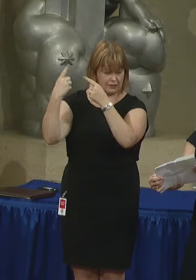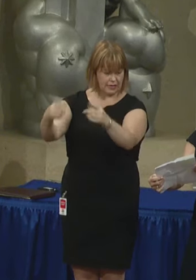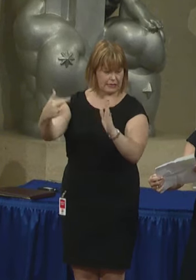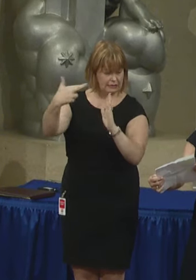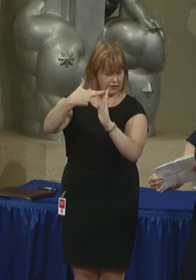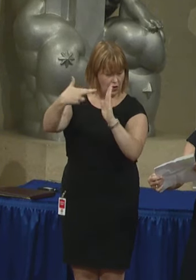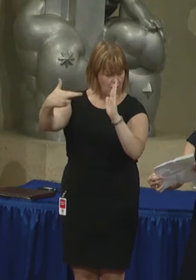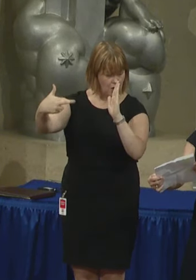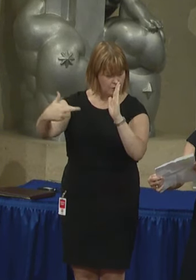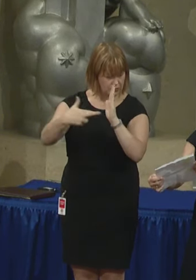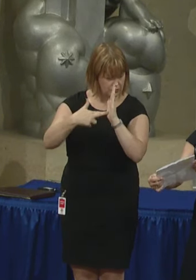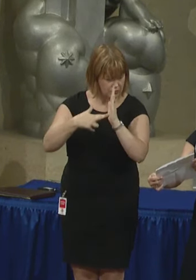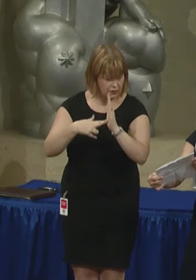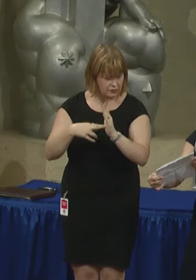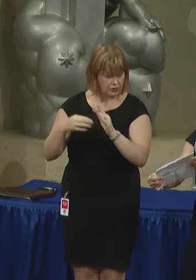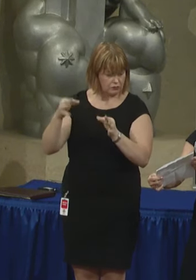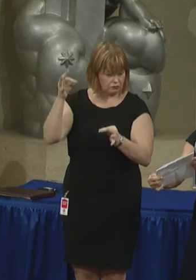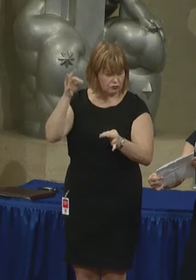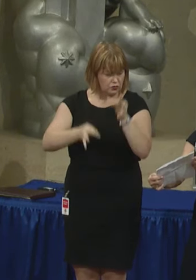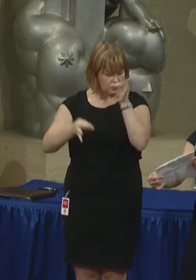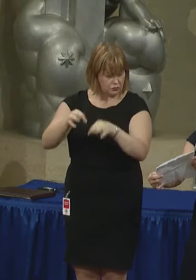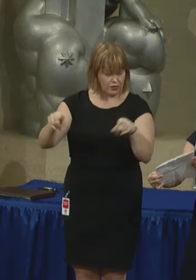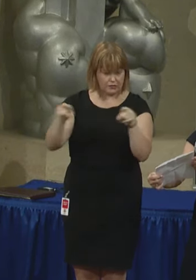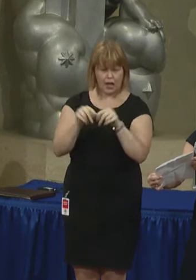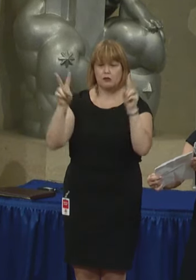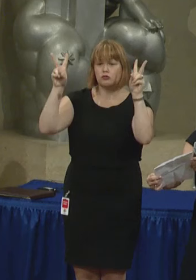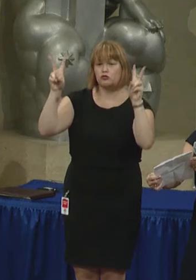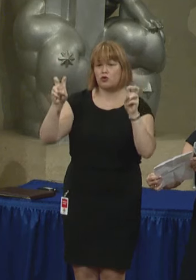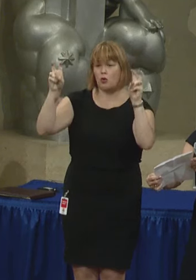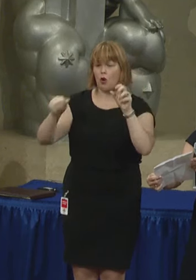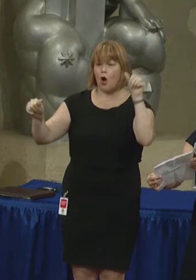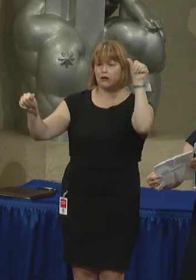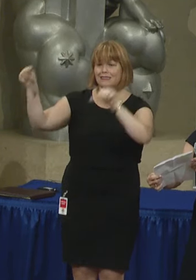JURISPRUDENCE, AND SO-CALLED SCIENCE.